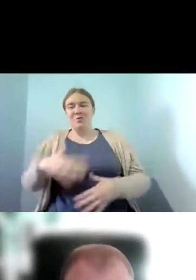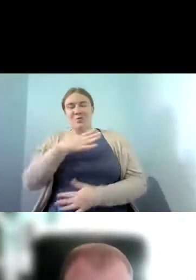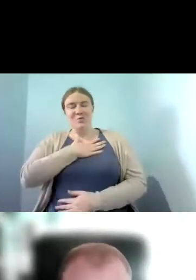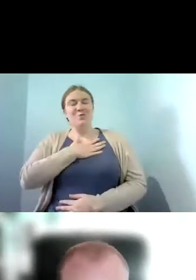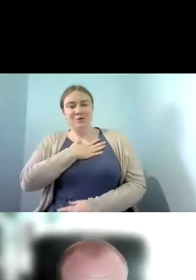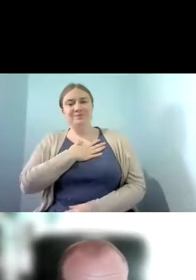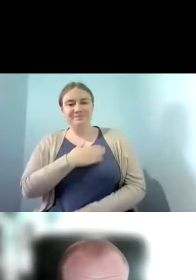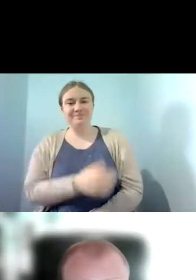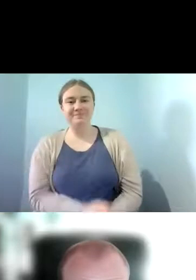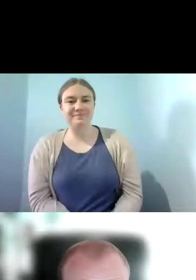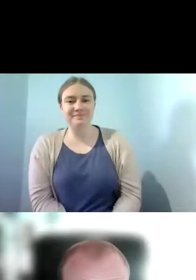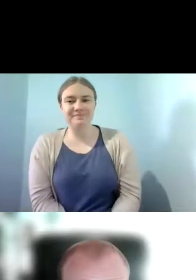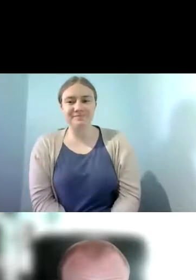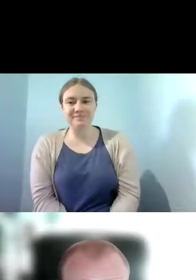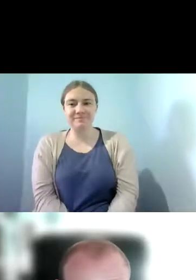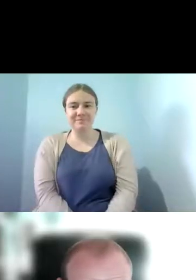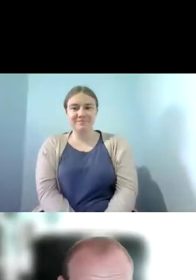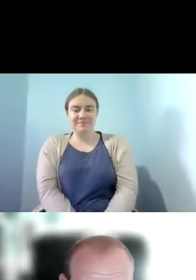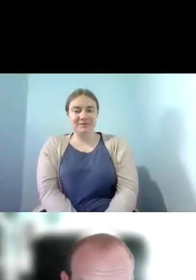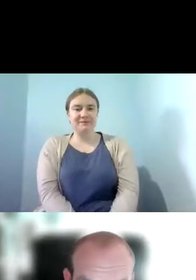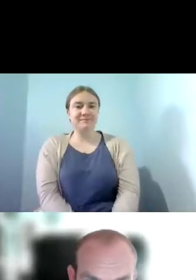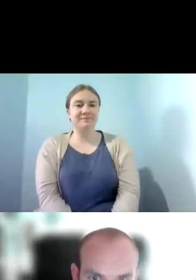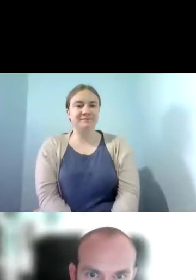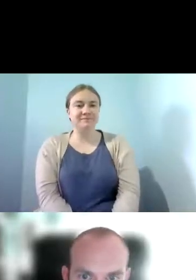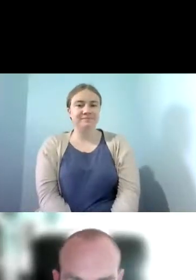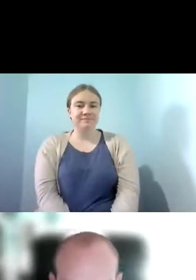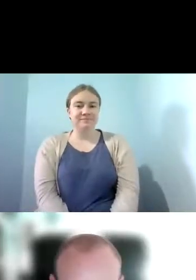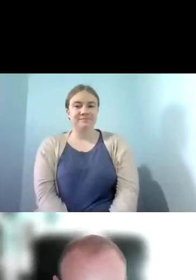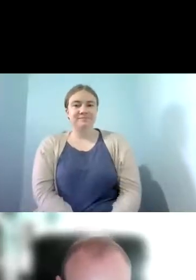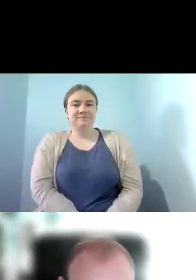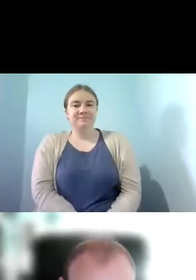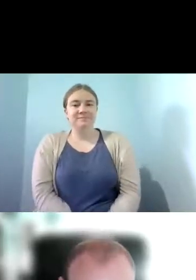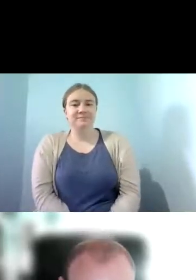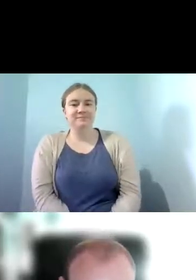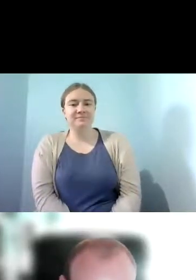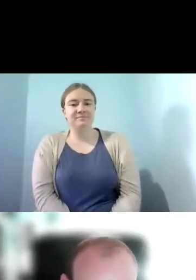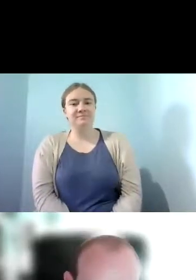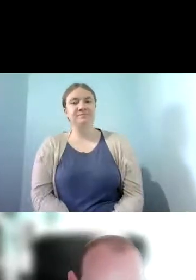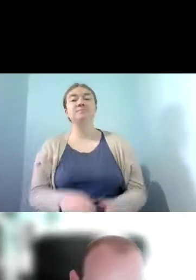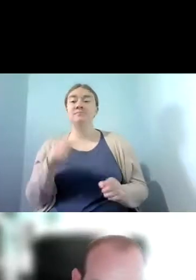um to kind of complete the story of what we're building on on on the river severn as i mentioned